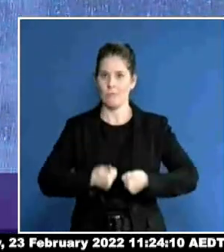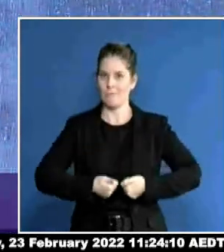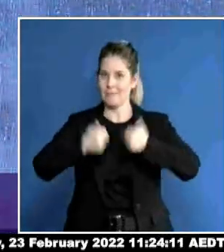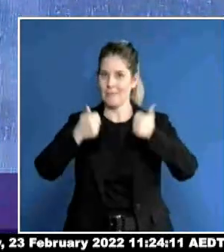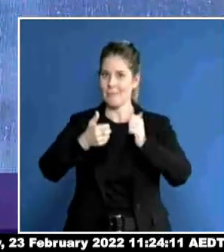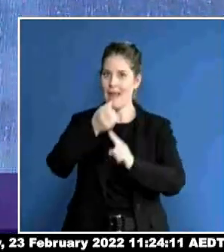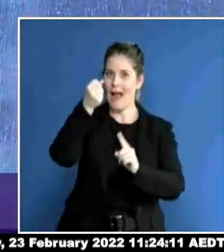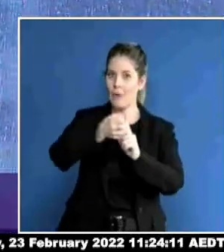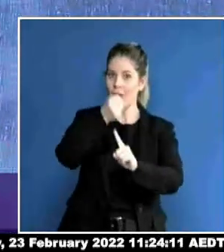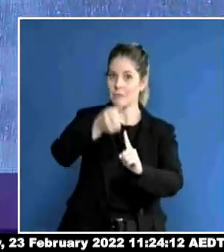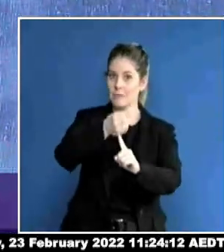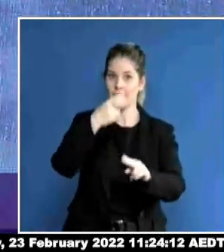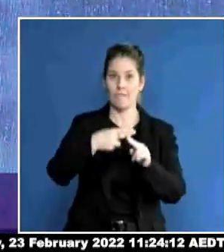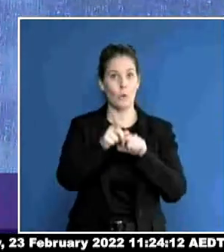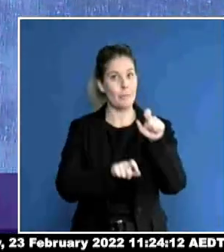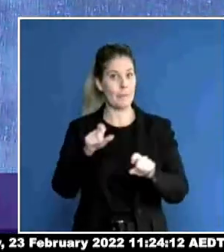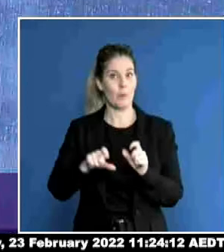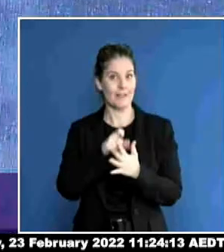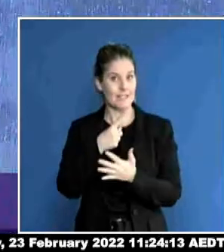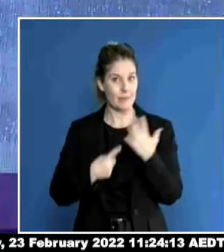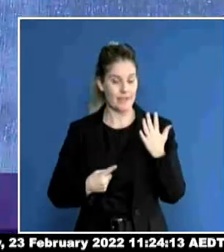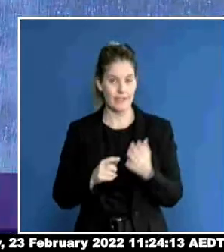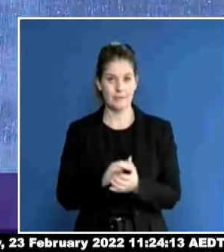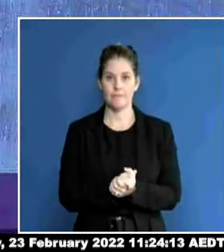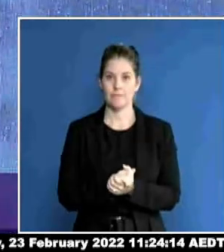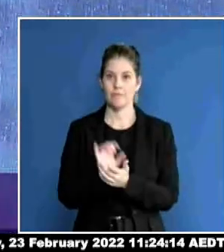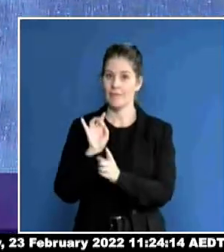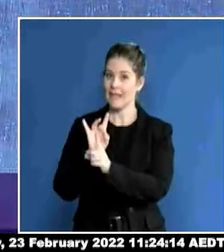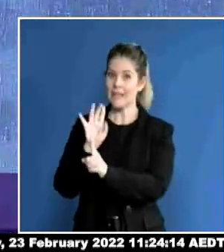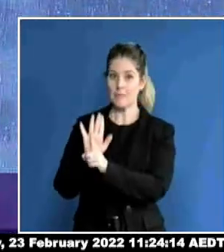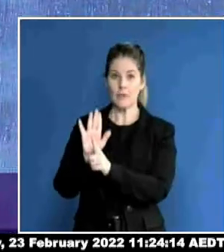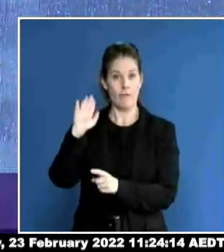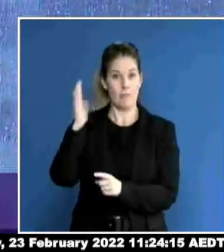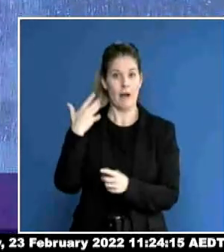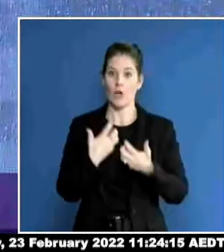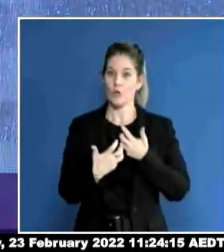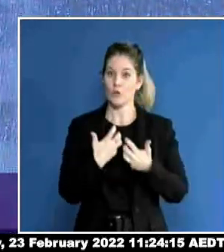He has undertaken tertiary studies in film, television, and the arts.